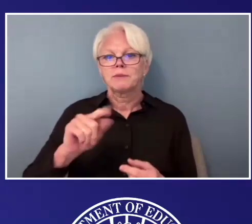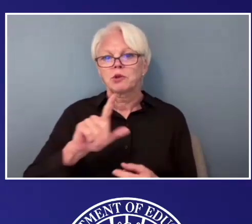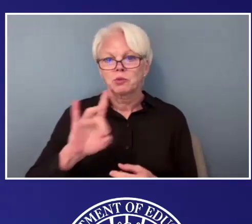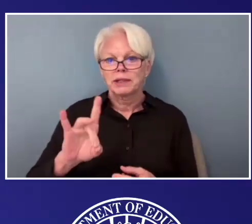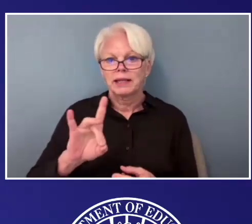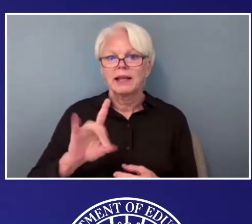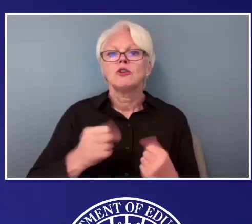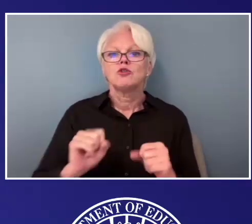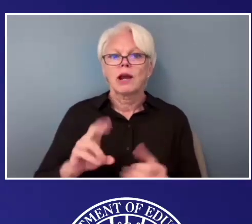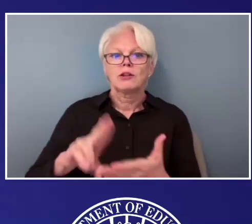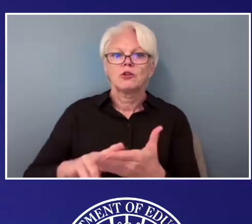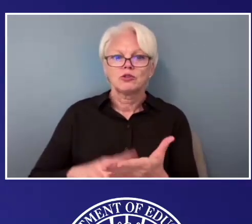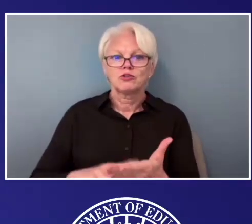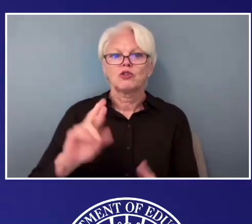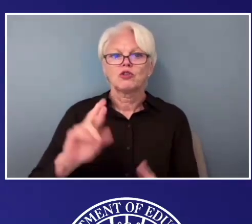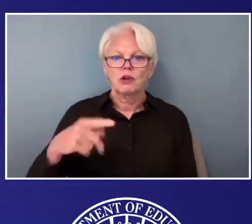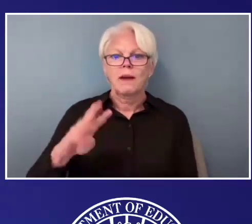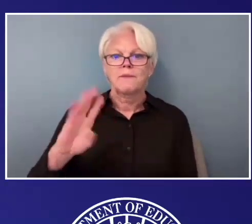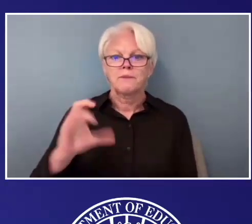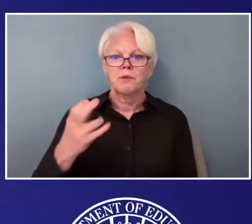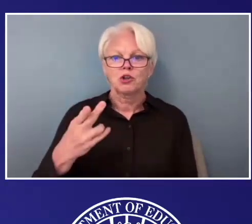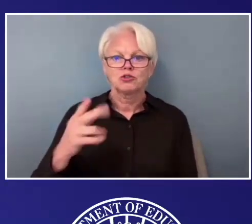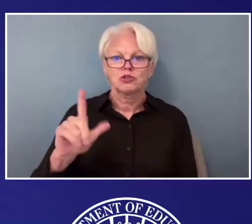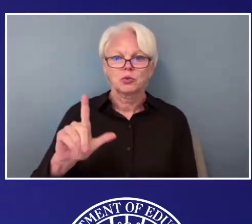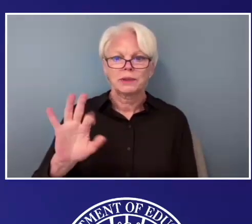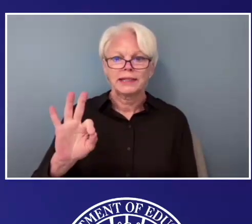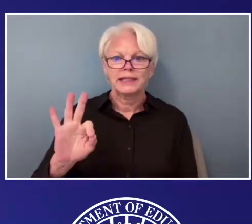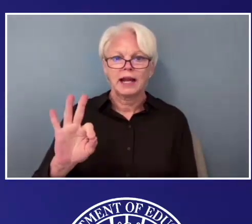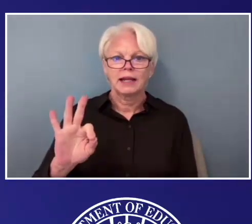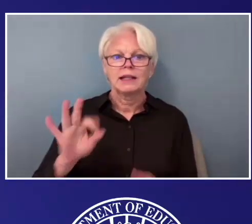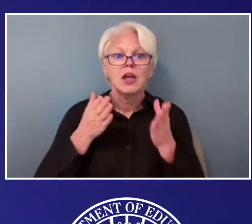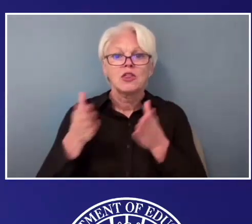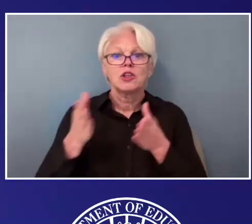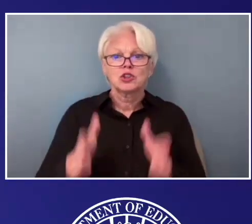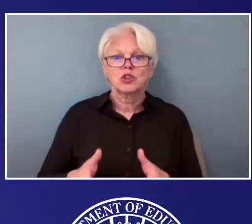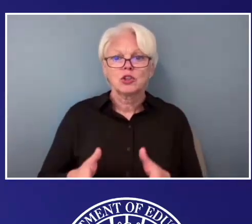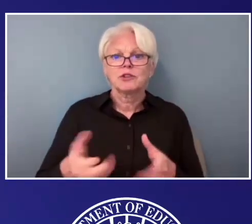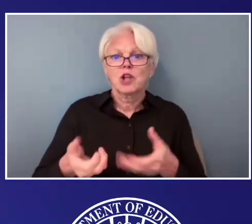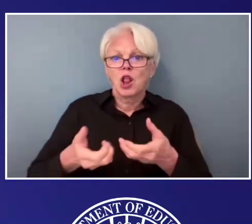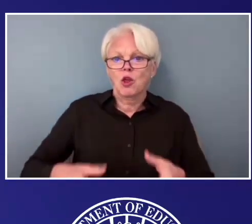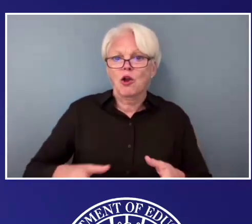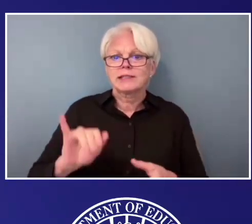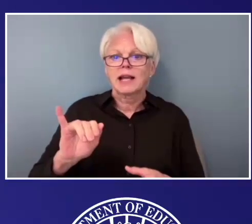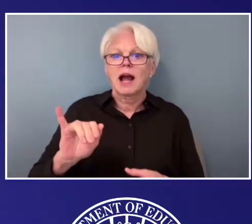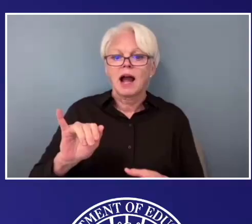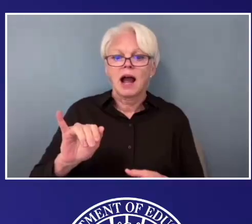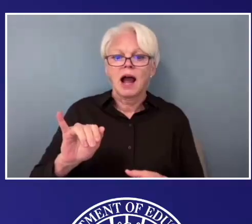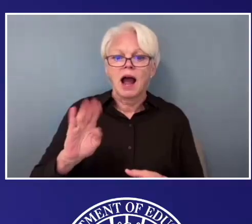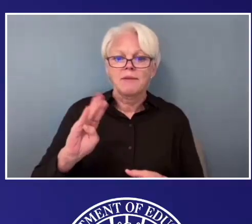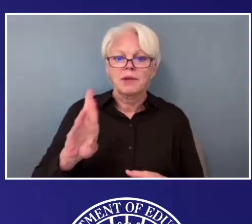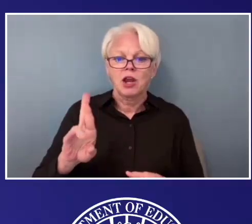in March 29th, and the servicer lost the IDR application, and for a year it showed